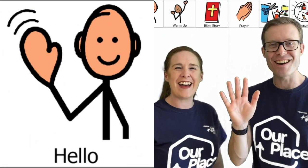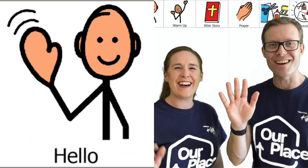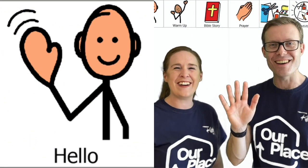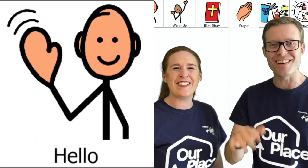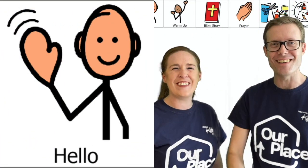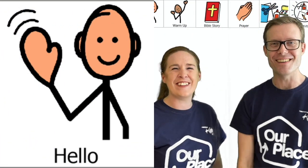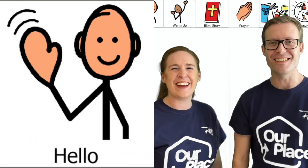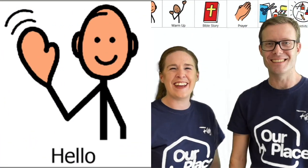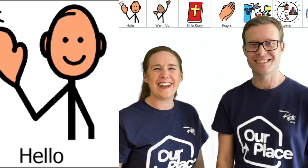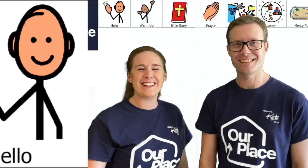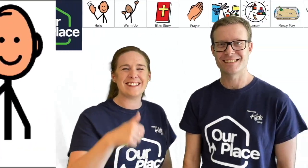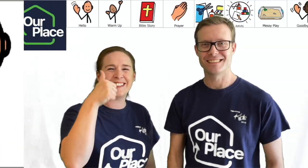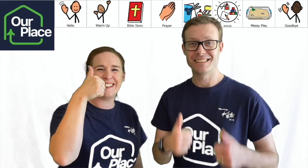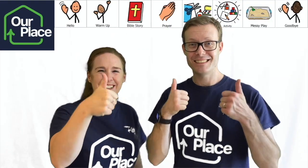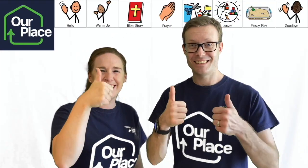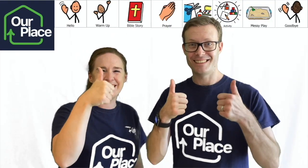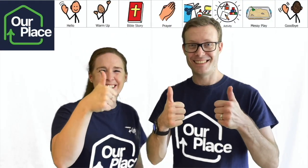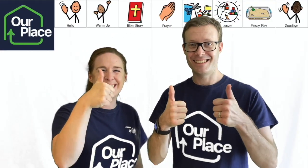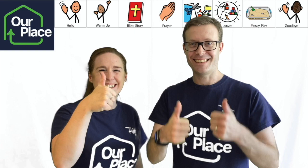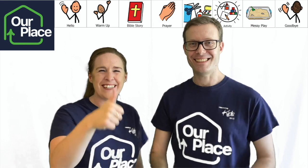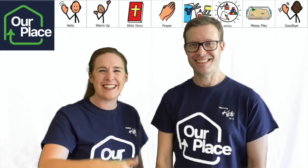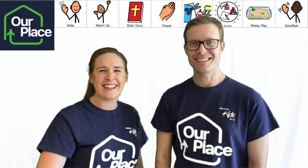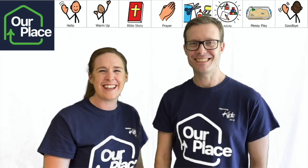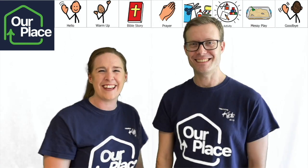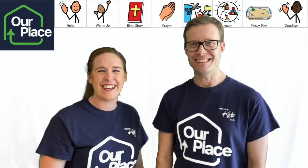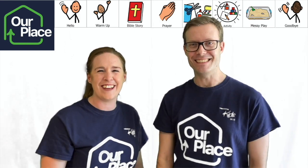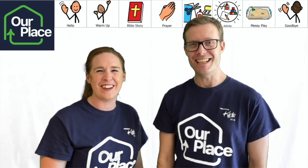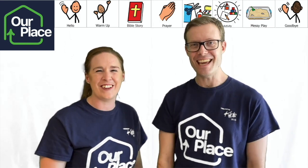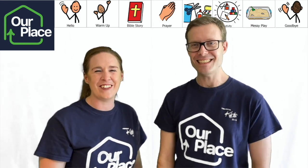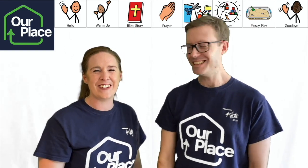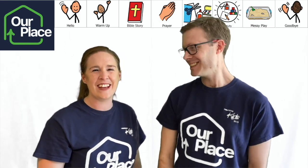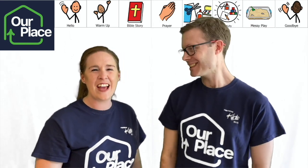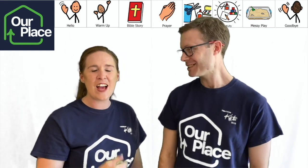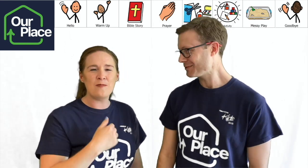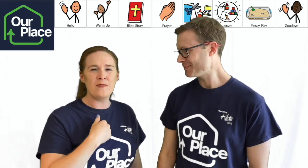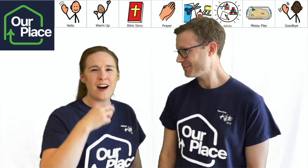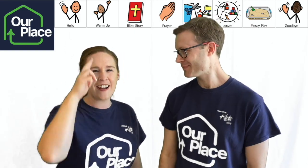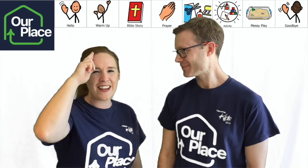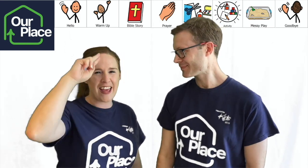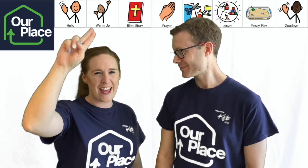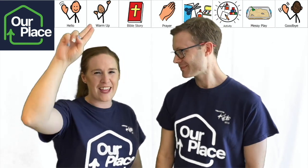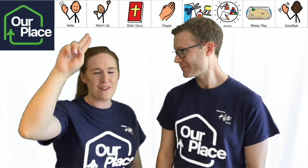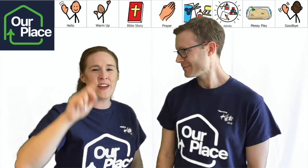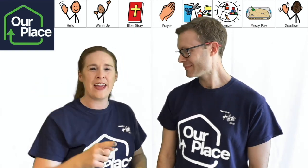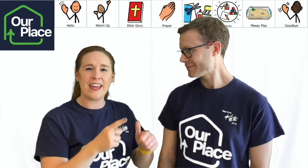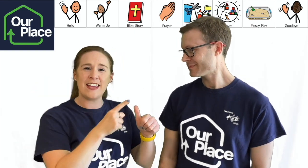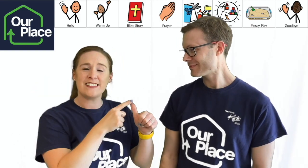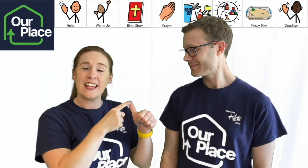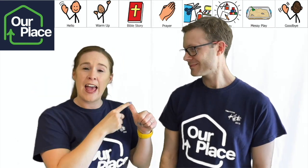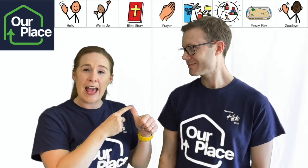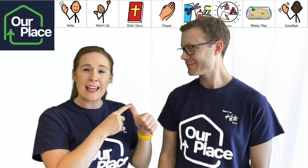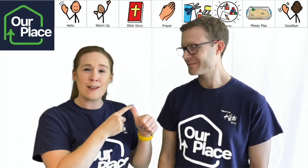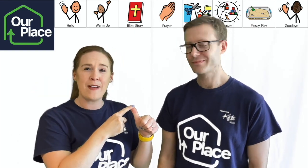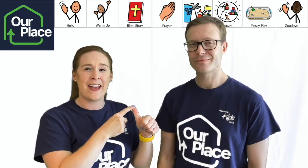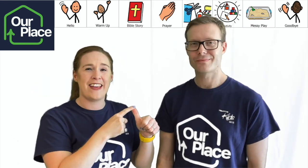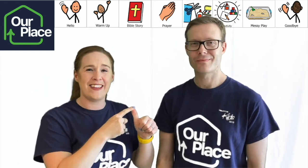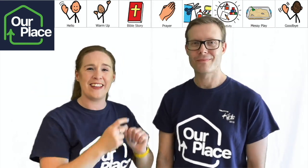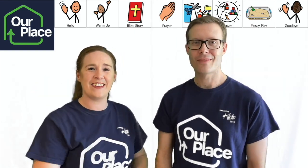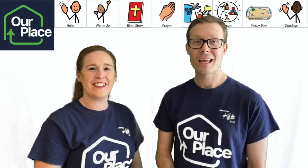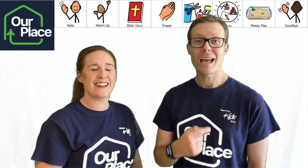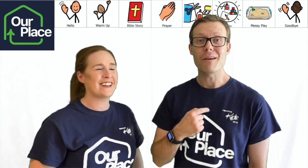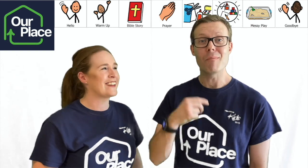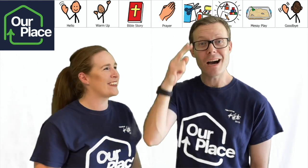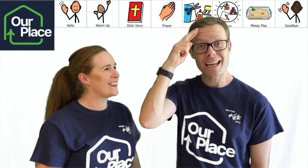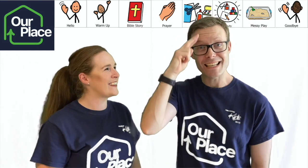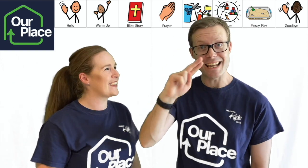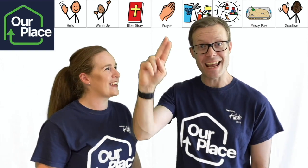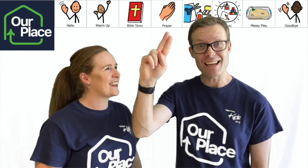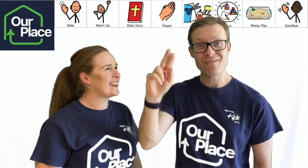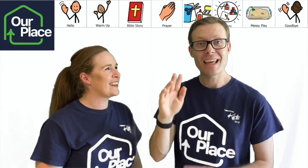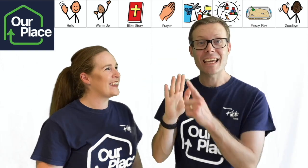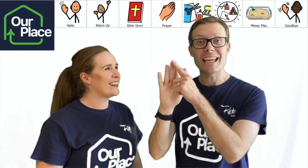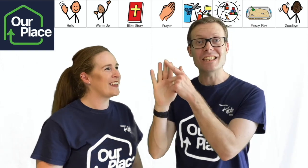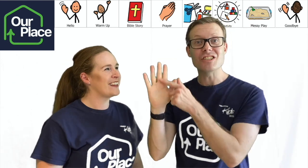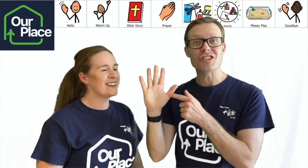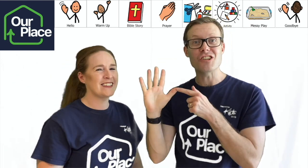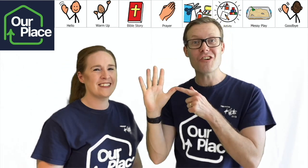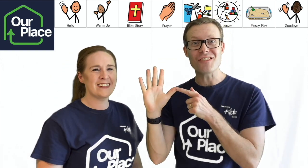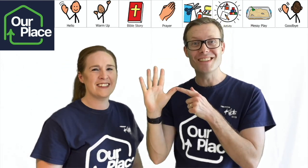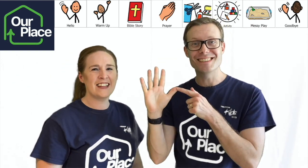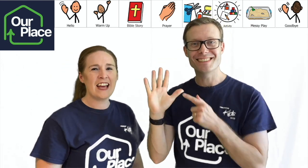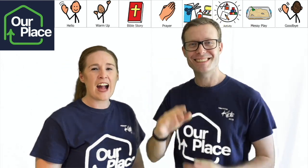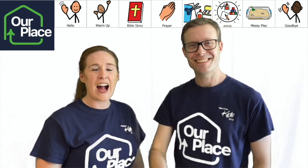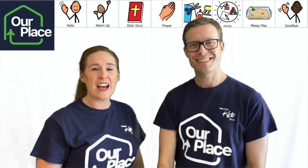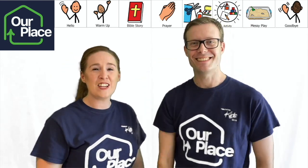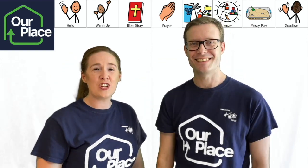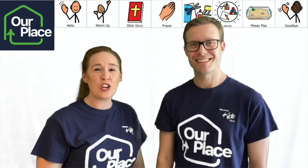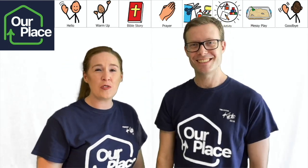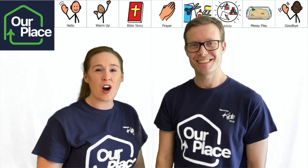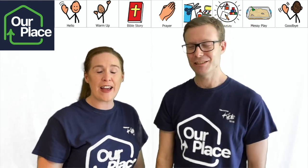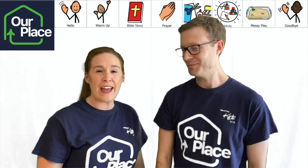it's good to see you my name is Amy my name is john and you are here